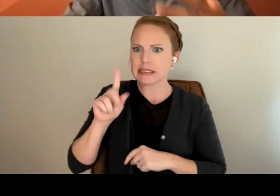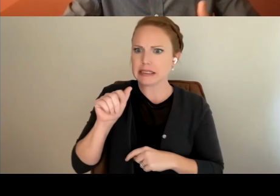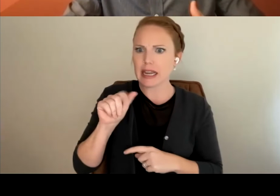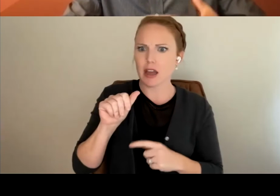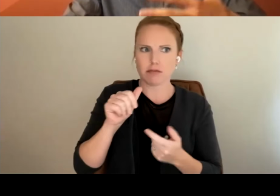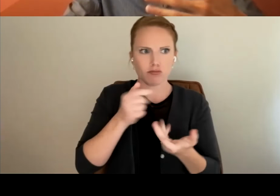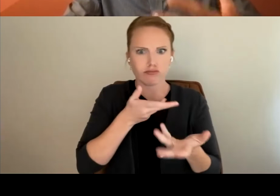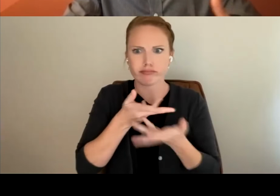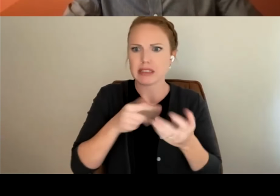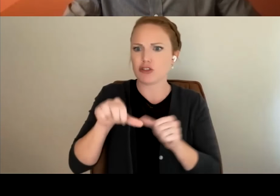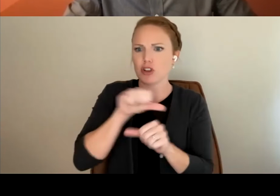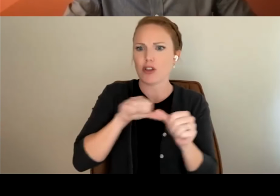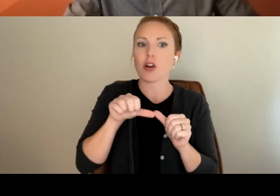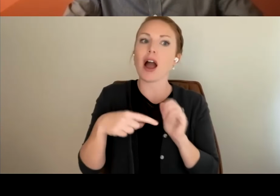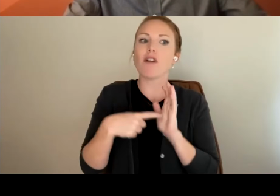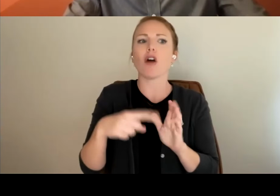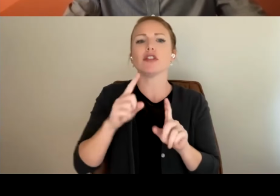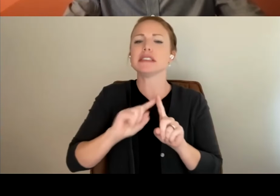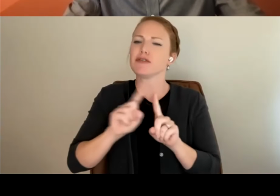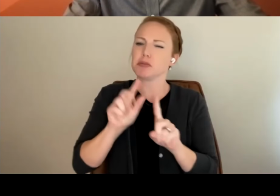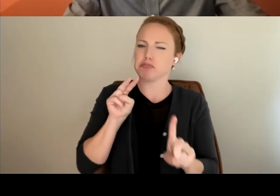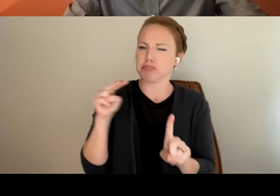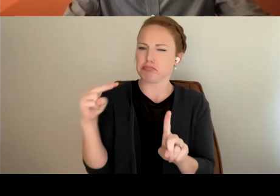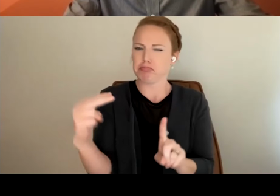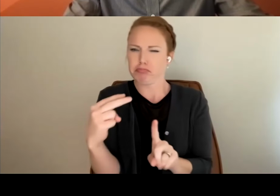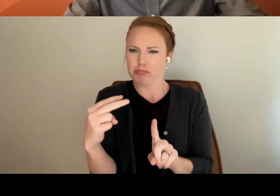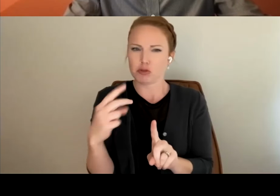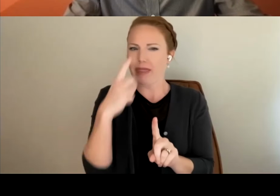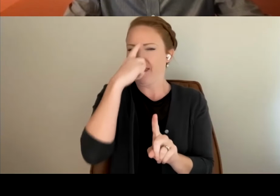offered a few frameworks for thinking about this, but I think the take home is that